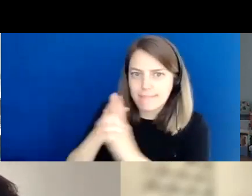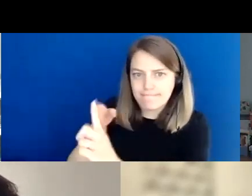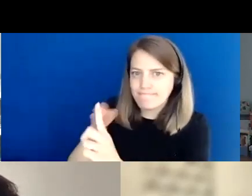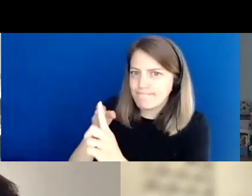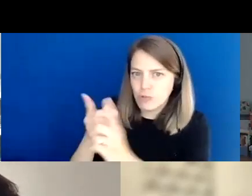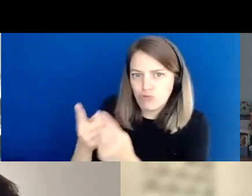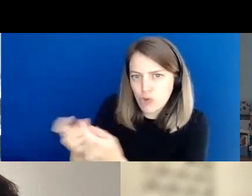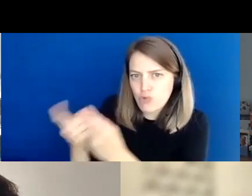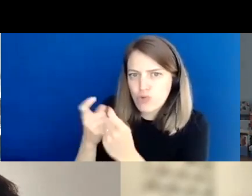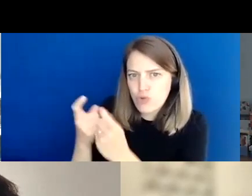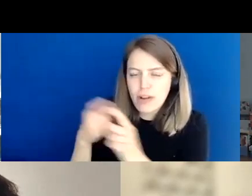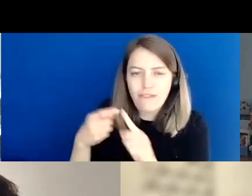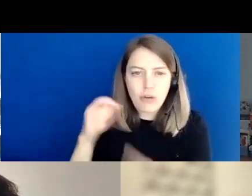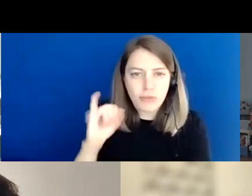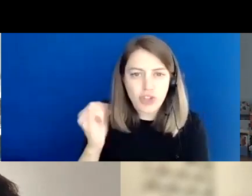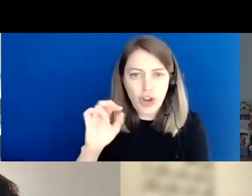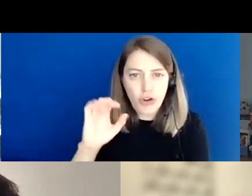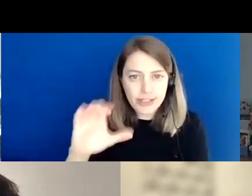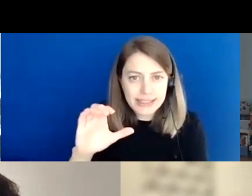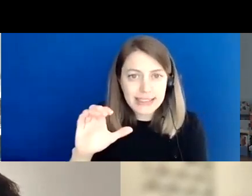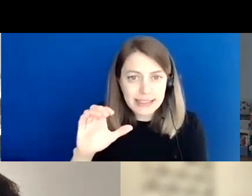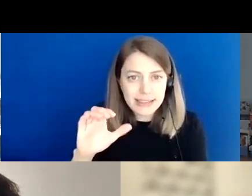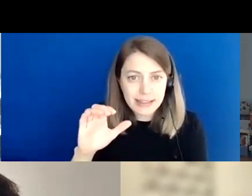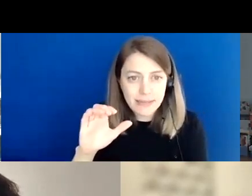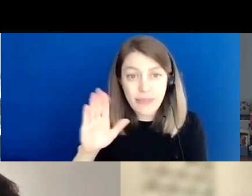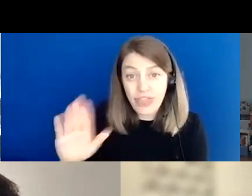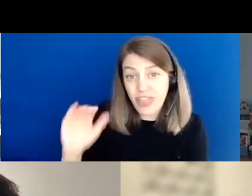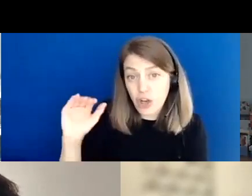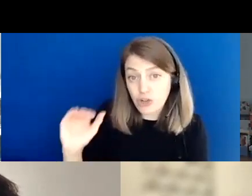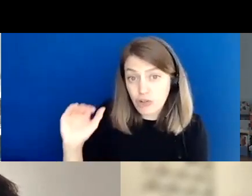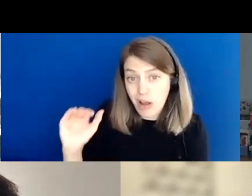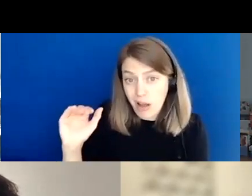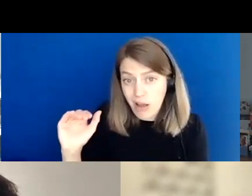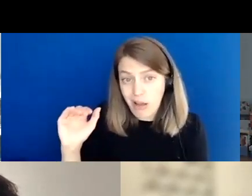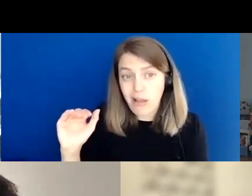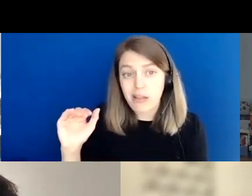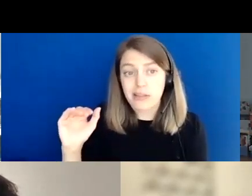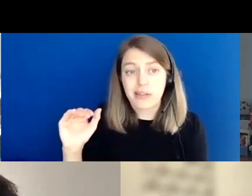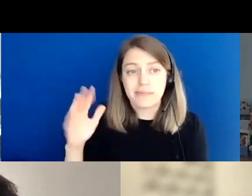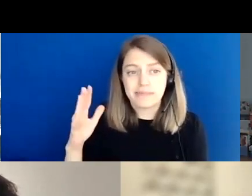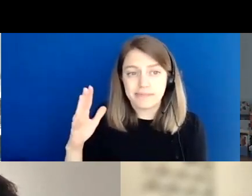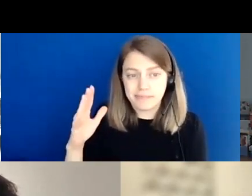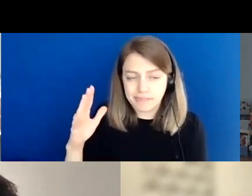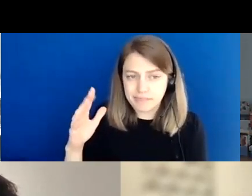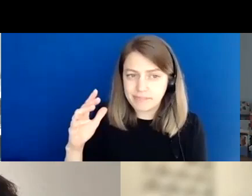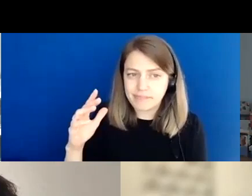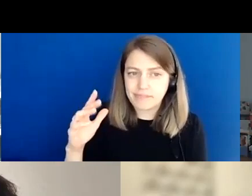the JRC after their child was involuntarily committed.